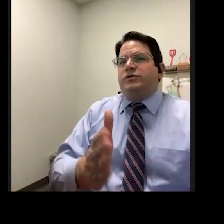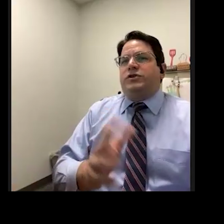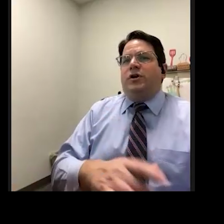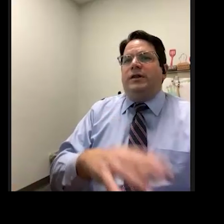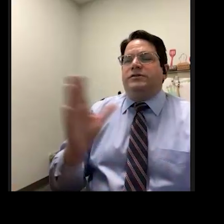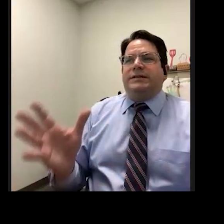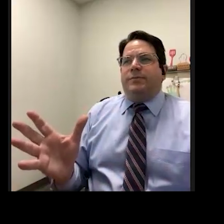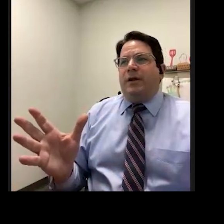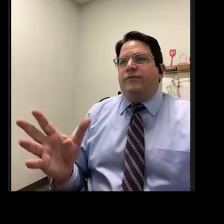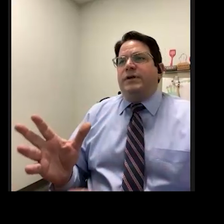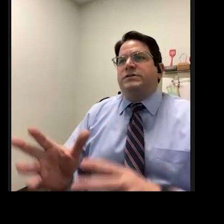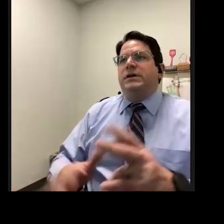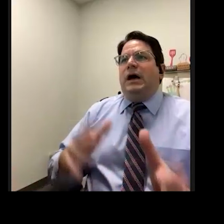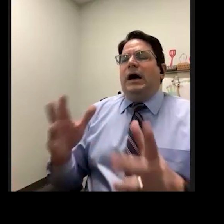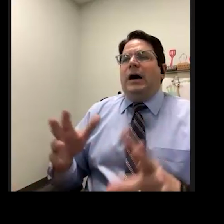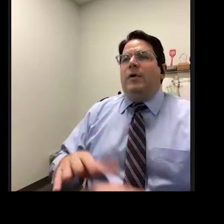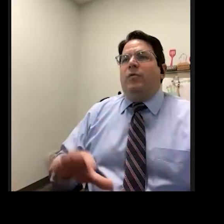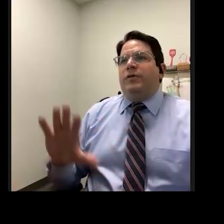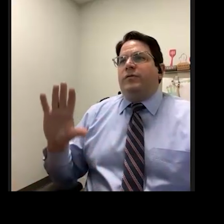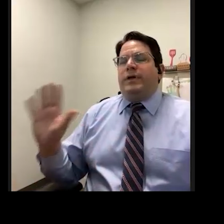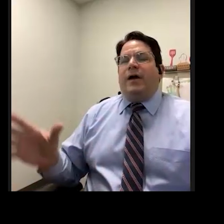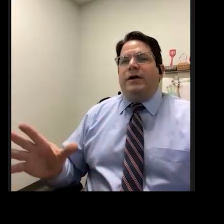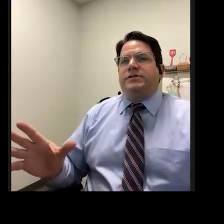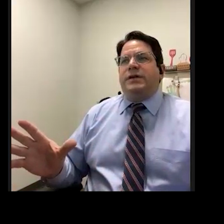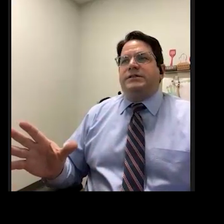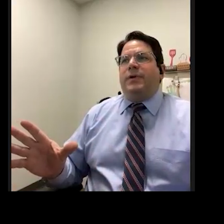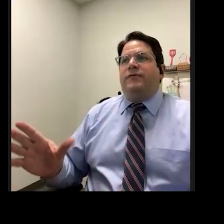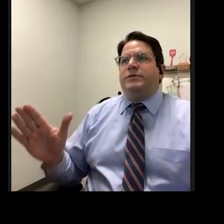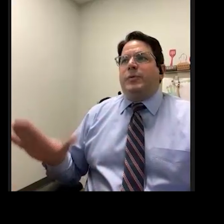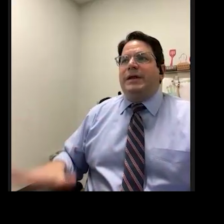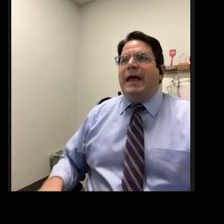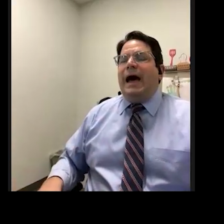With Social Security, there's lots of benefits. With IRS, there's lots of benefits.